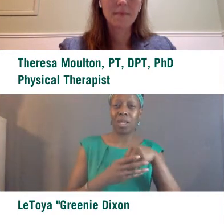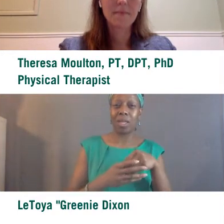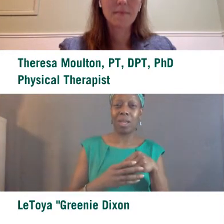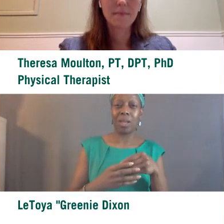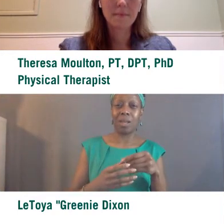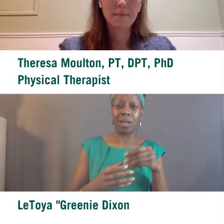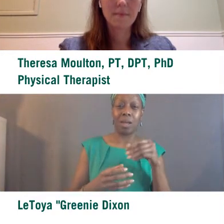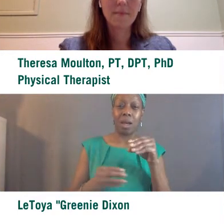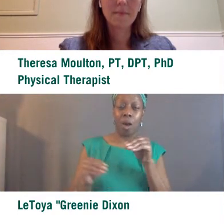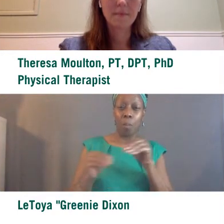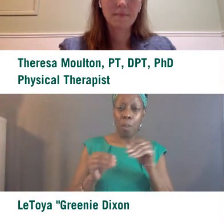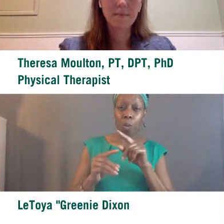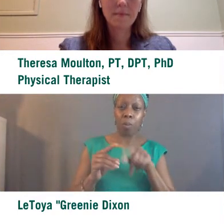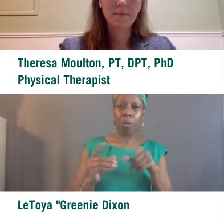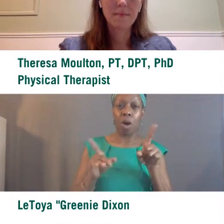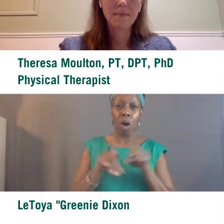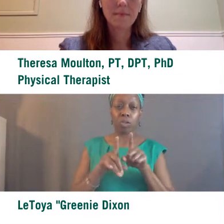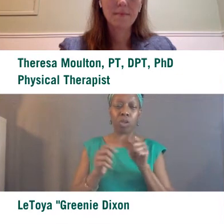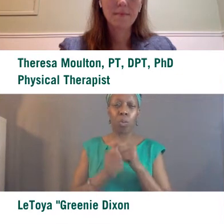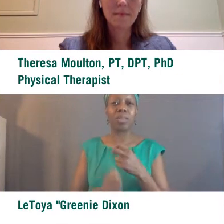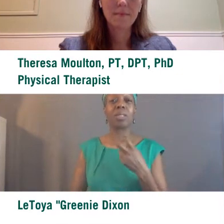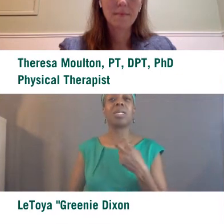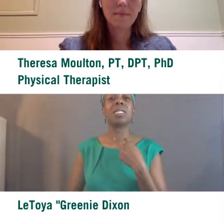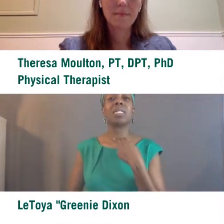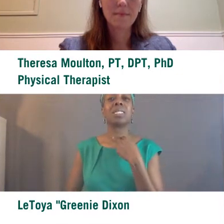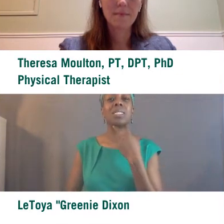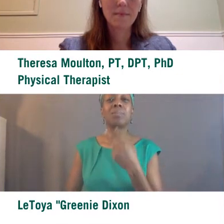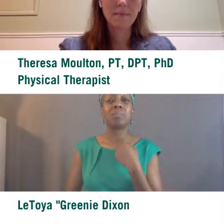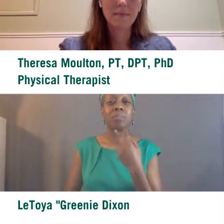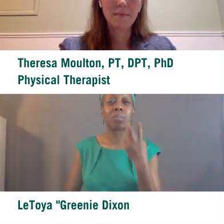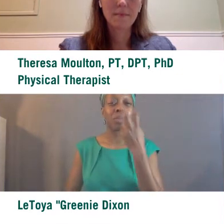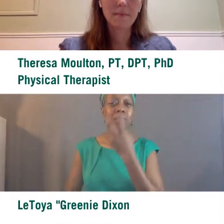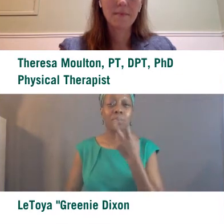So to do that, it takes a team